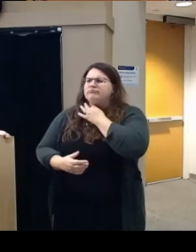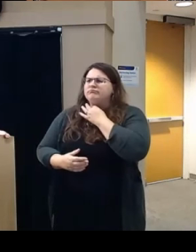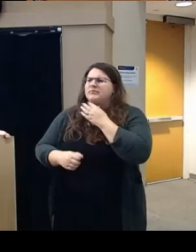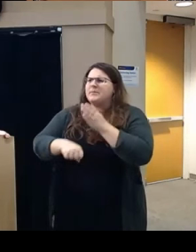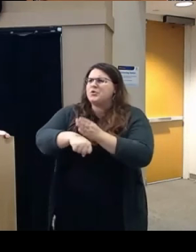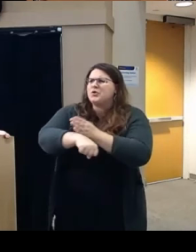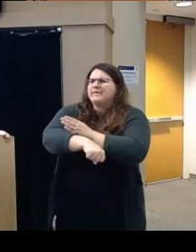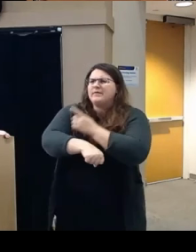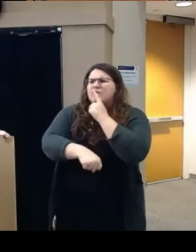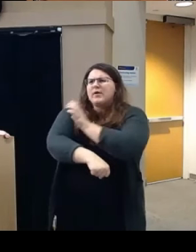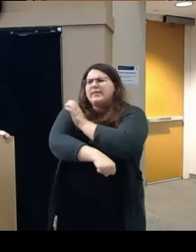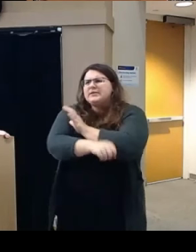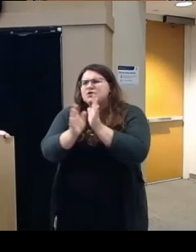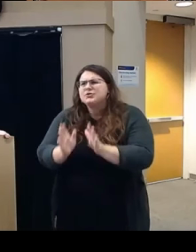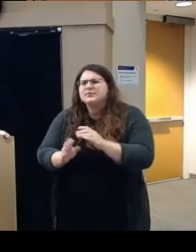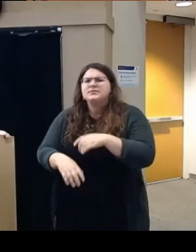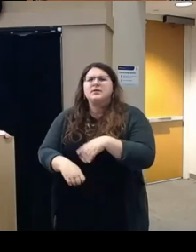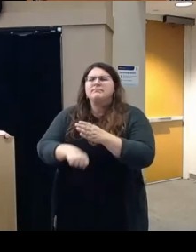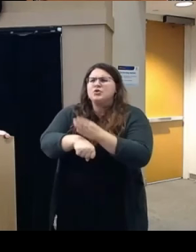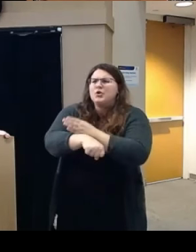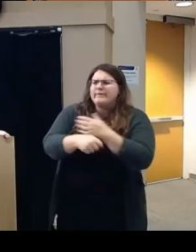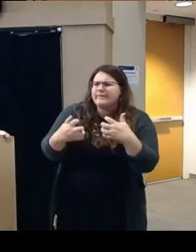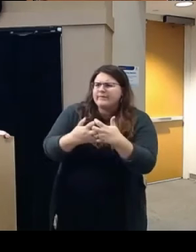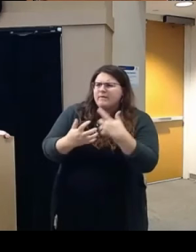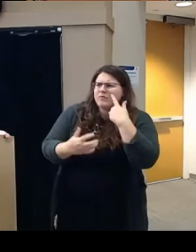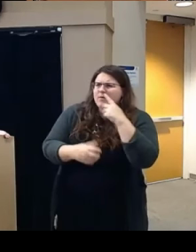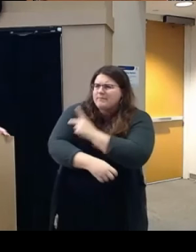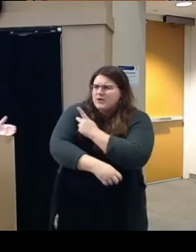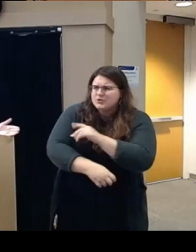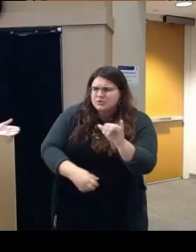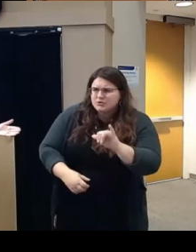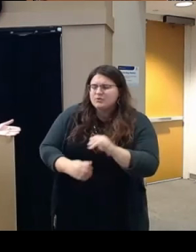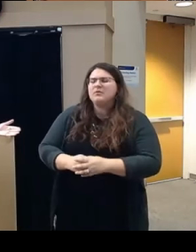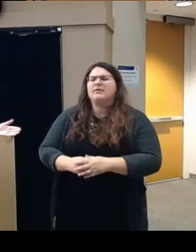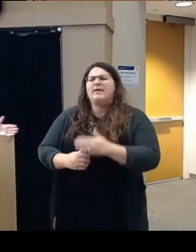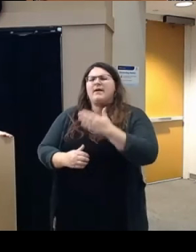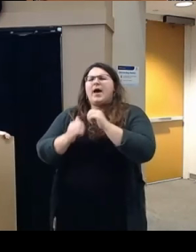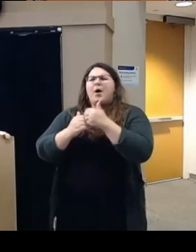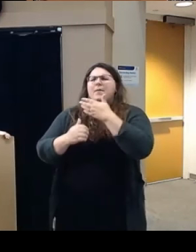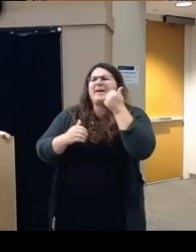it better for clinicians better for patients um really focusing on just how to optimize it overall